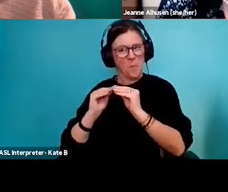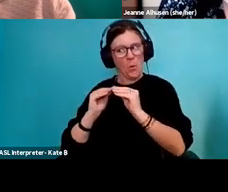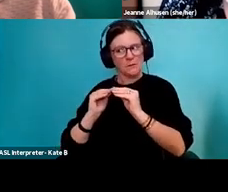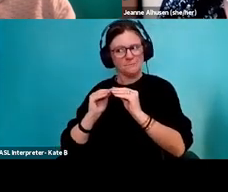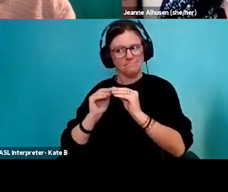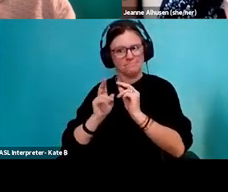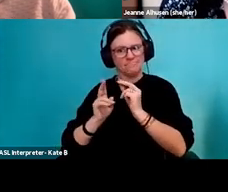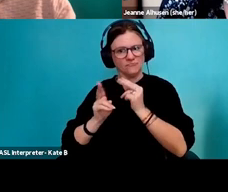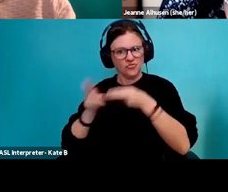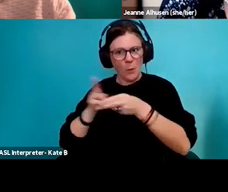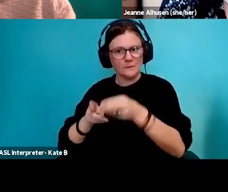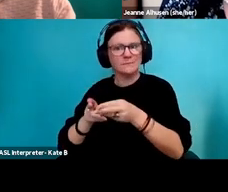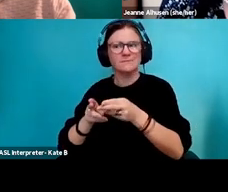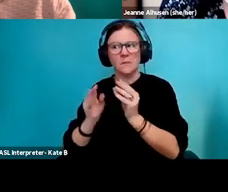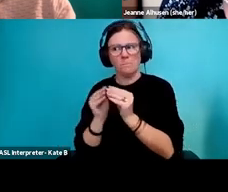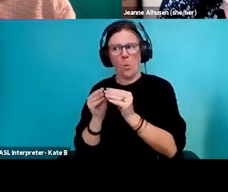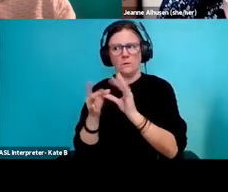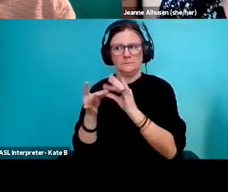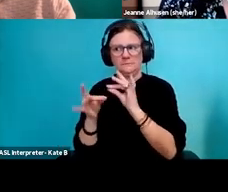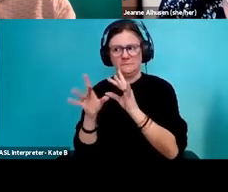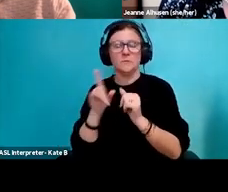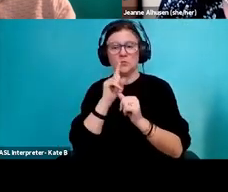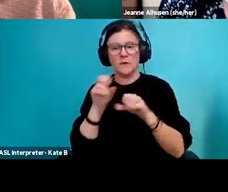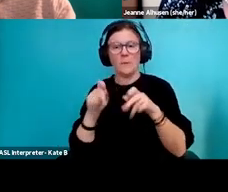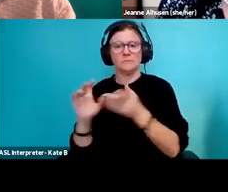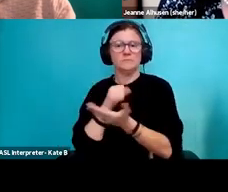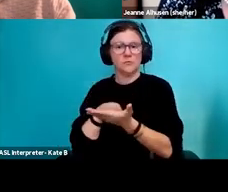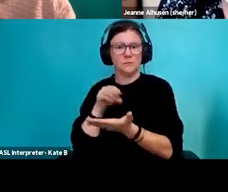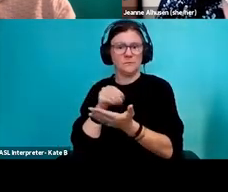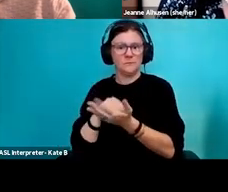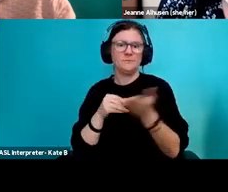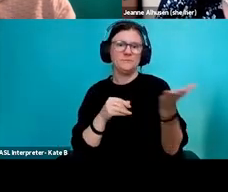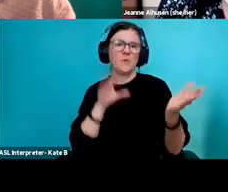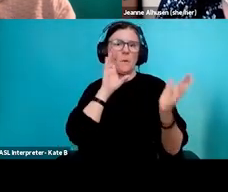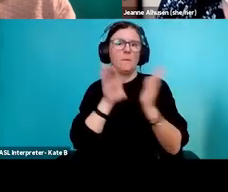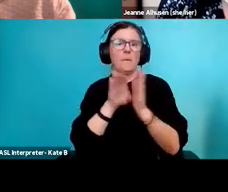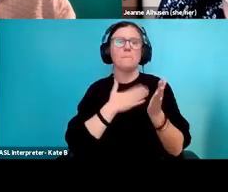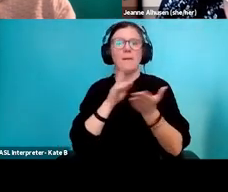best way to learn from each and every one of you. I do have a picture of my university